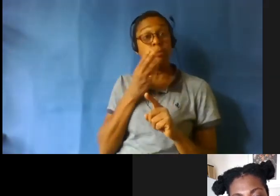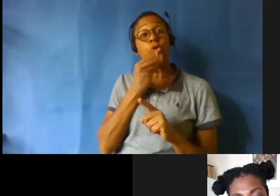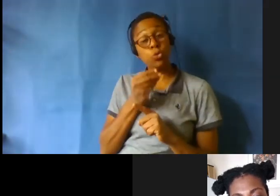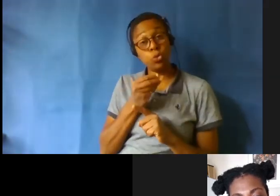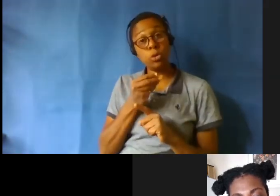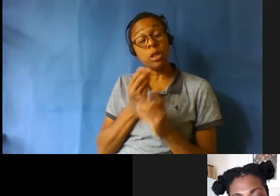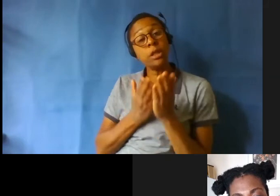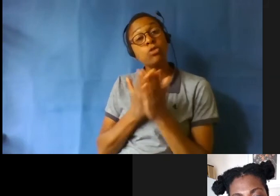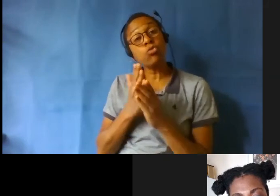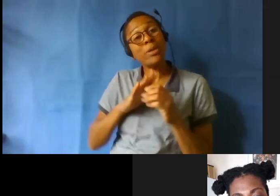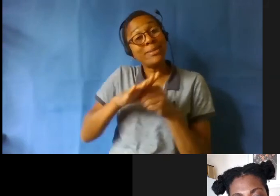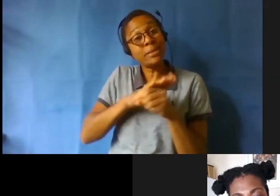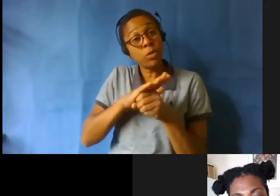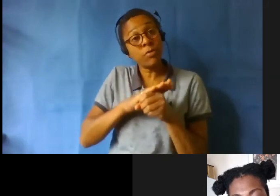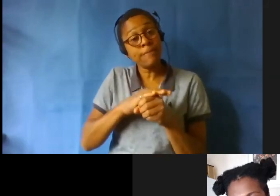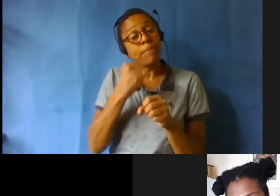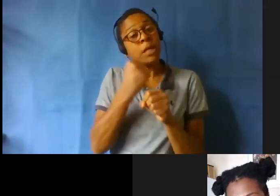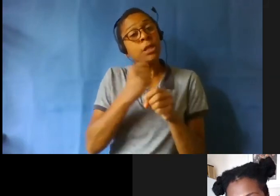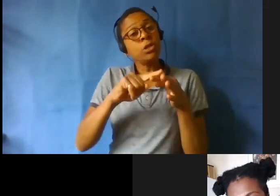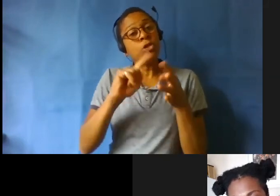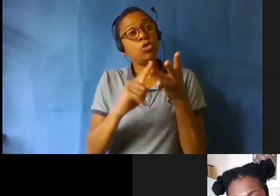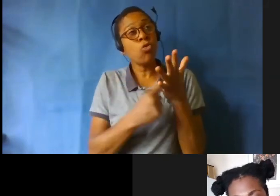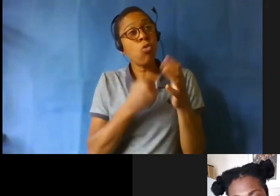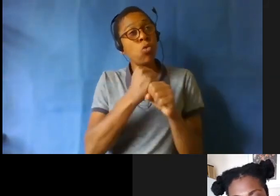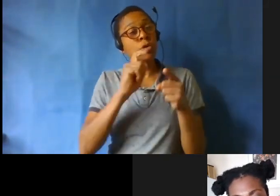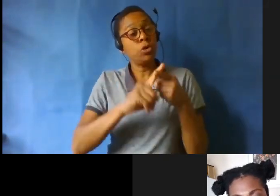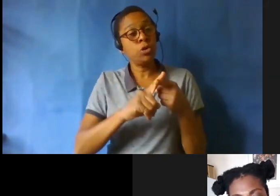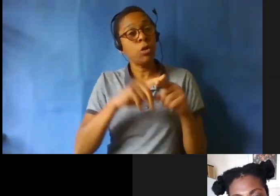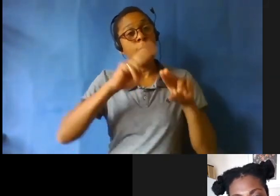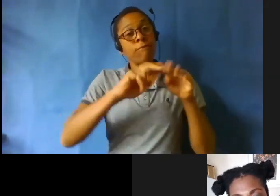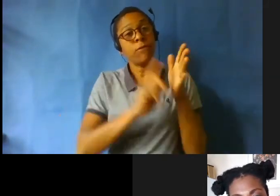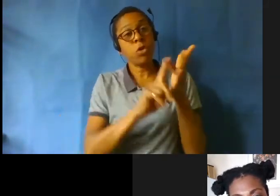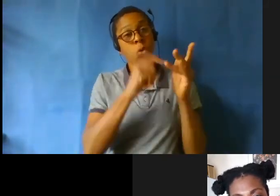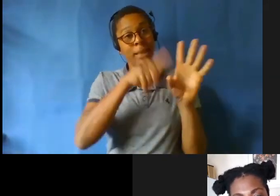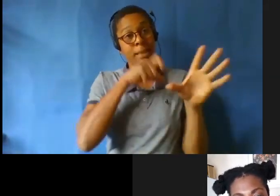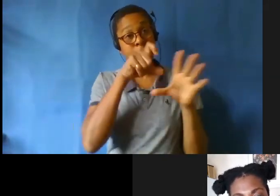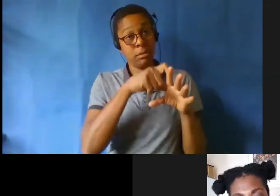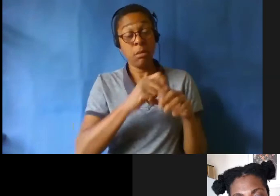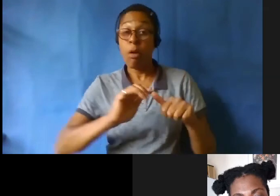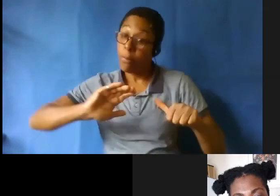George Floyd in the USA the first report that came from the coroner's that tried